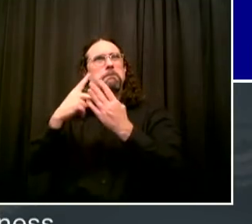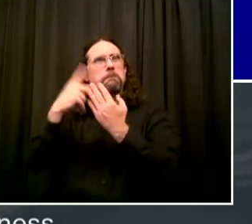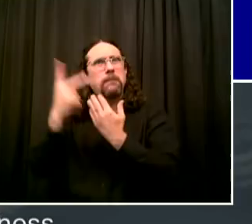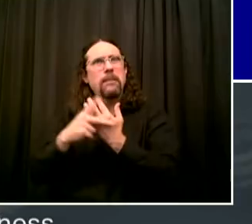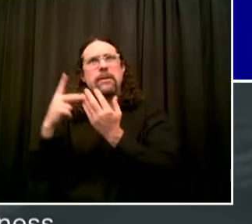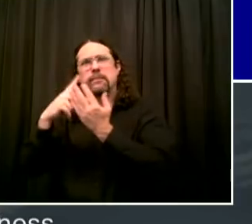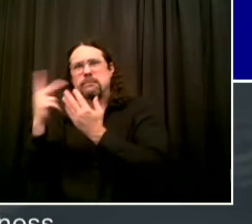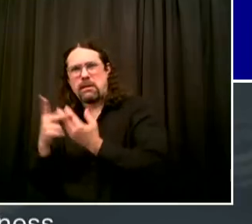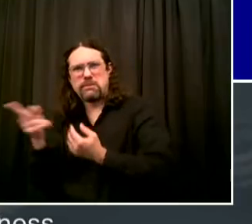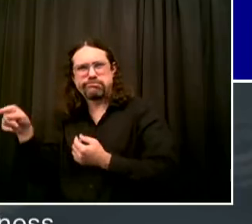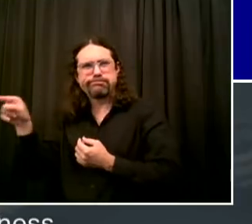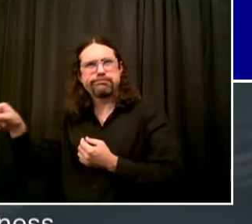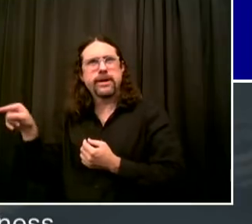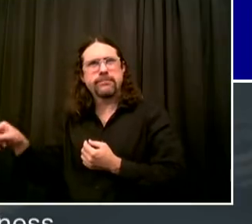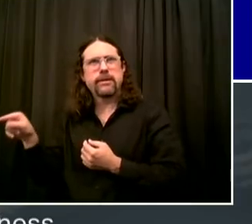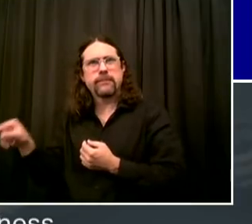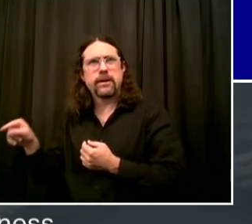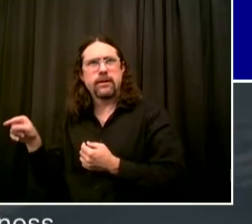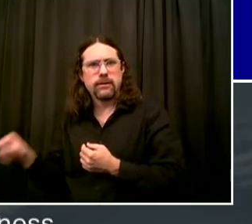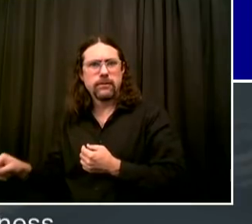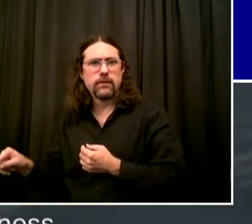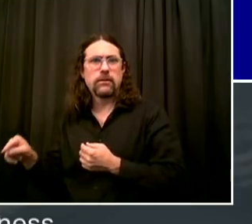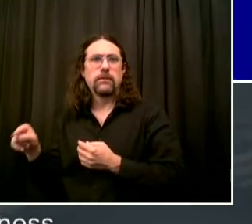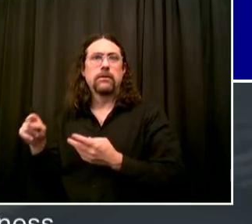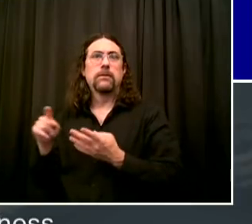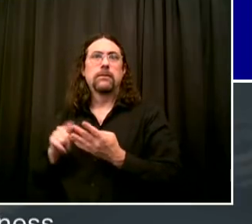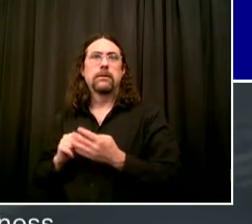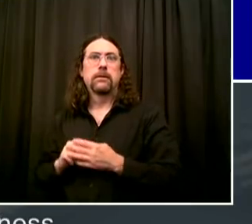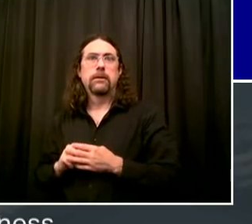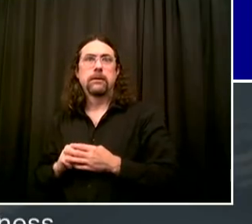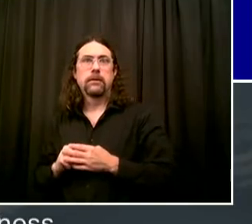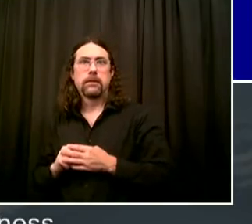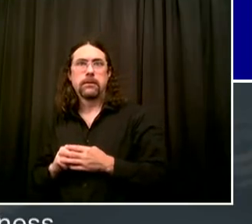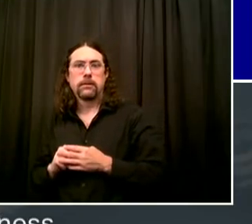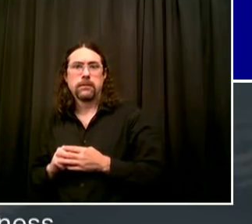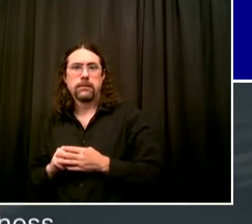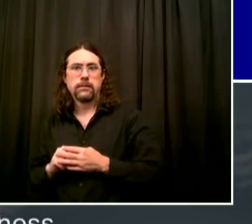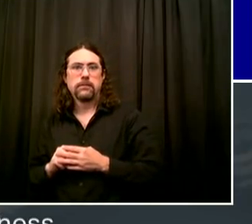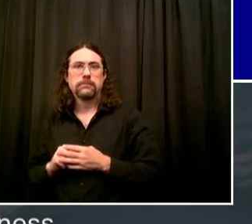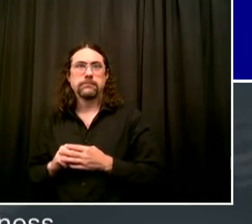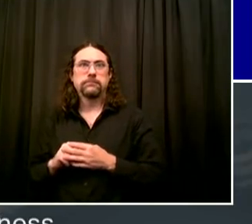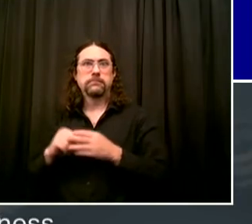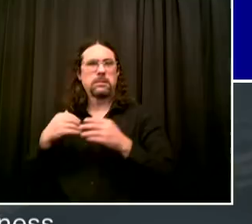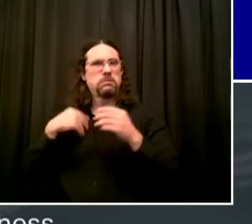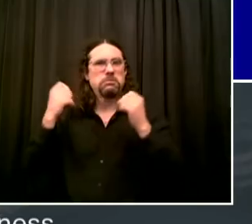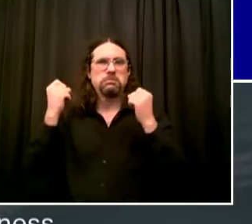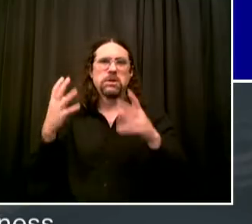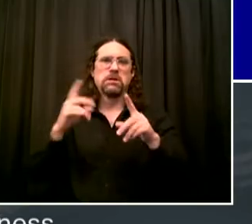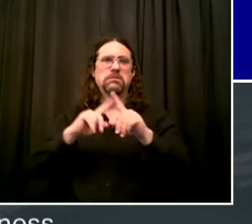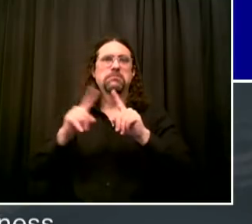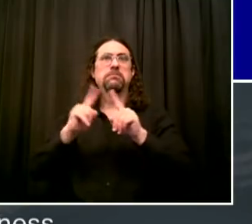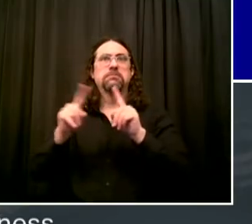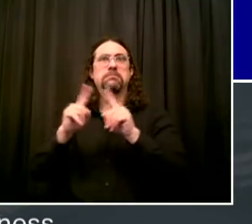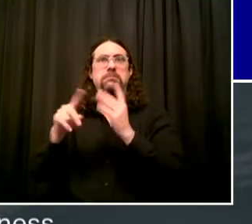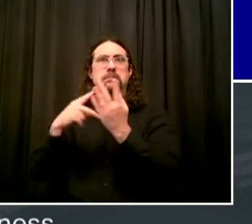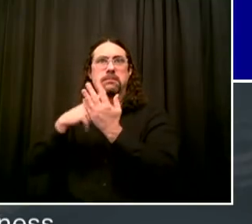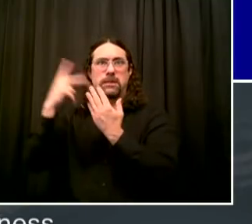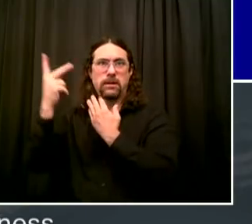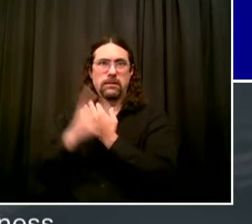CAMPS AND COMBINING THE PRE-EXISTING EFFORTS WITH THE BEACON PROGRAM AND CORNERSTONE PROGRAMS AND WE